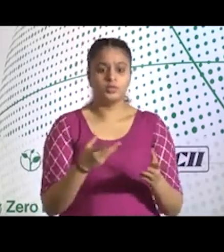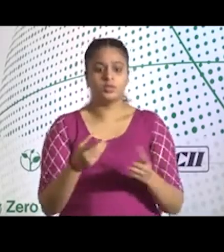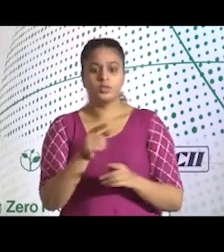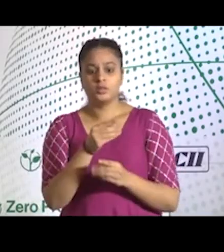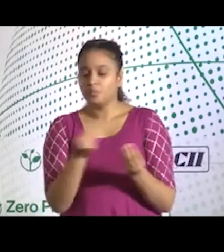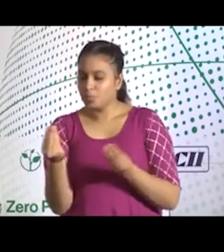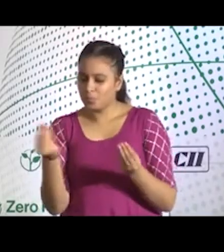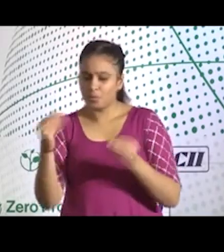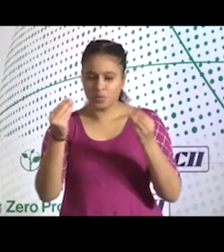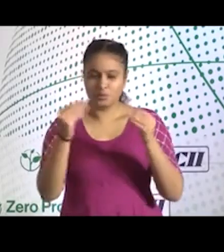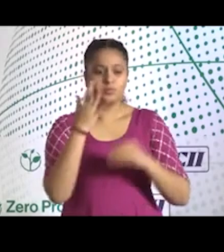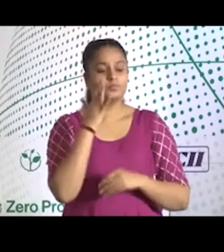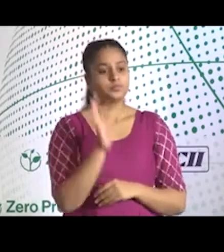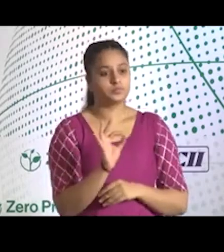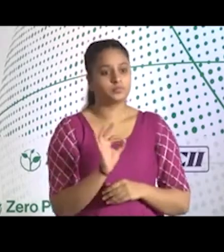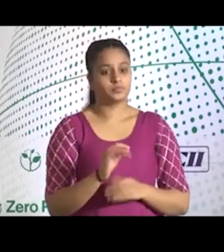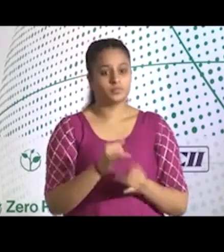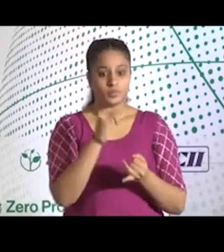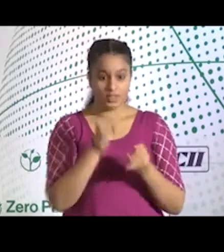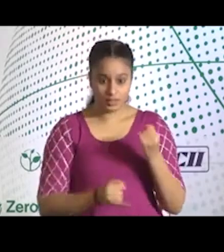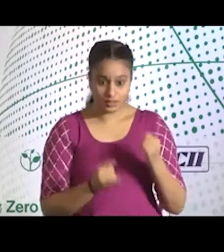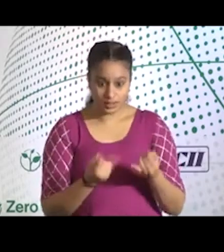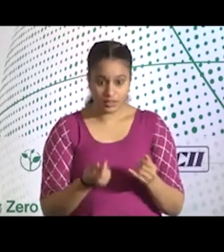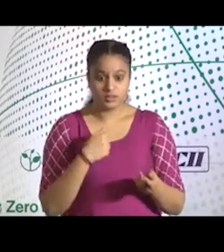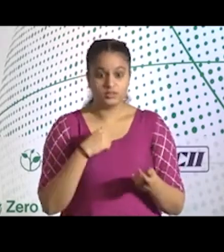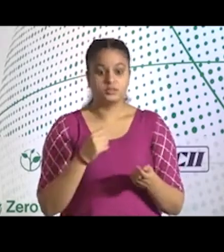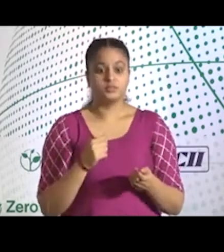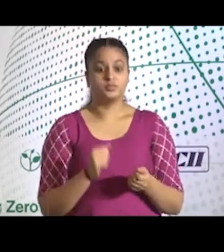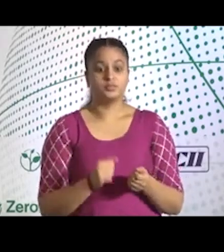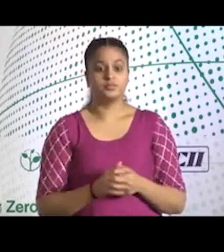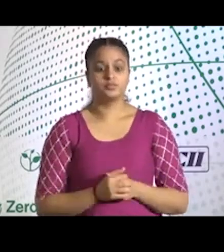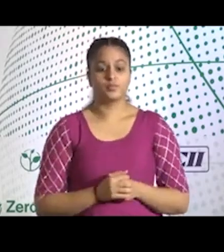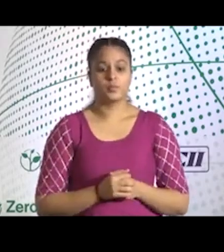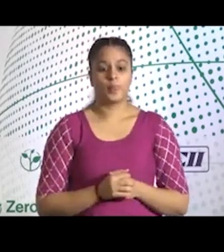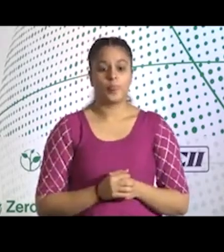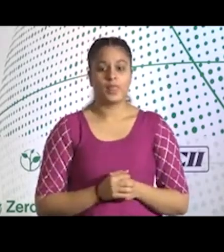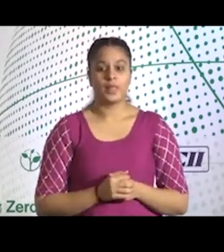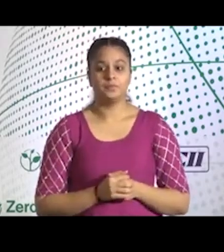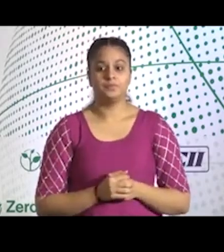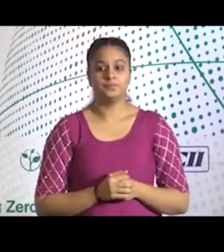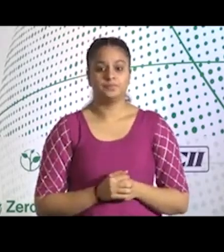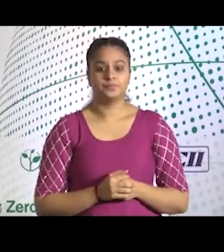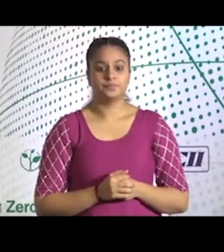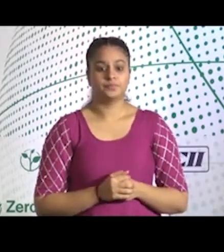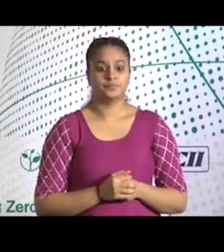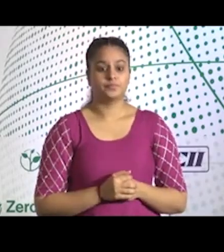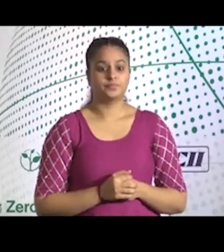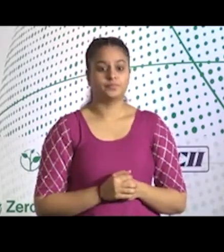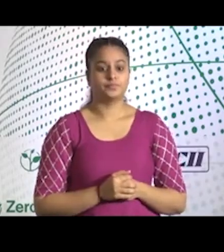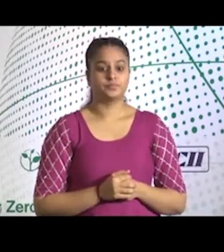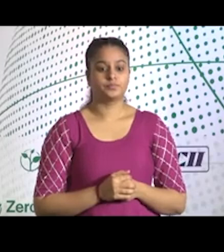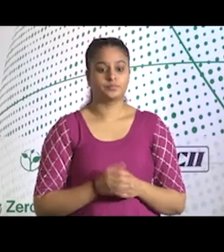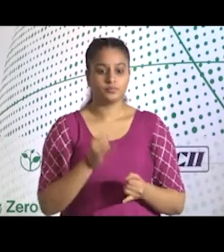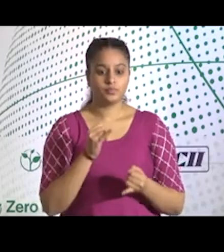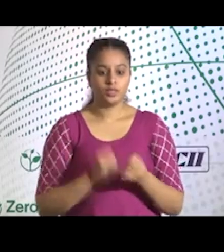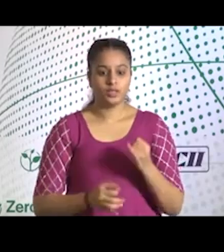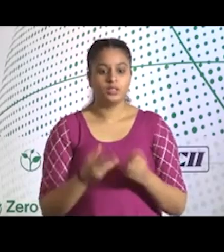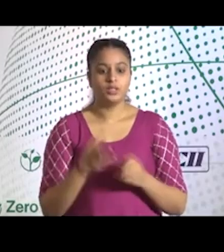And last month, at least as what was mentioned, my earlier panel, is that we need to create an ecosystem.